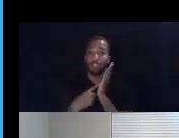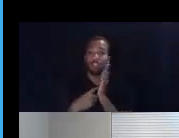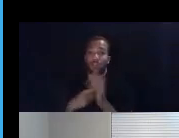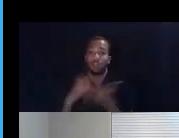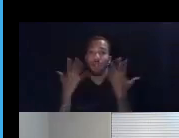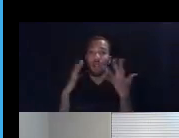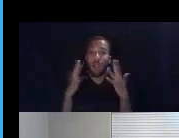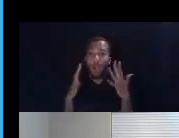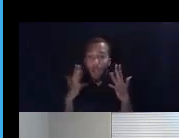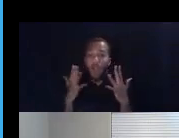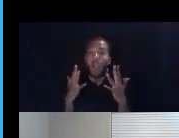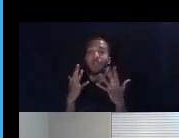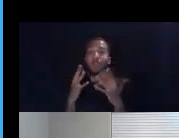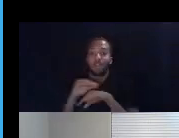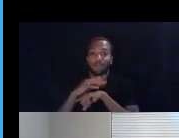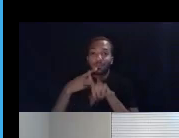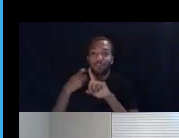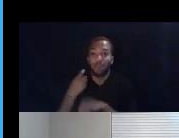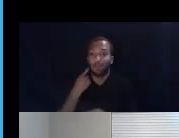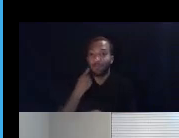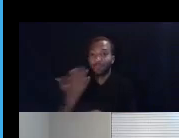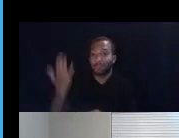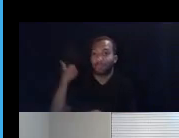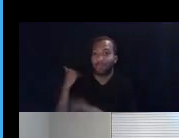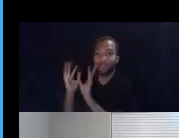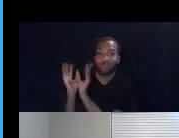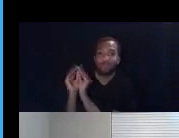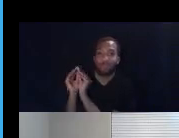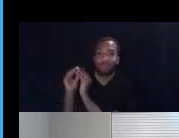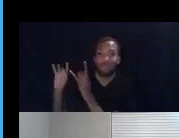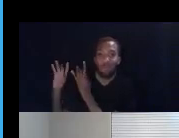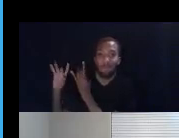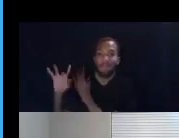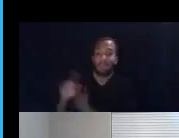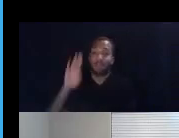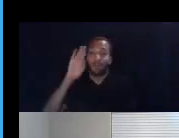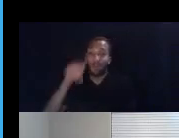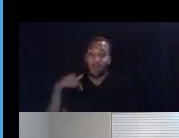from our last event. So please know that like any question you have,